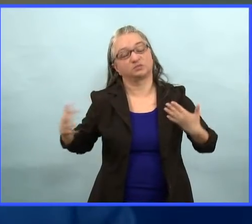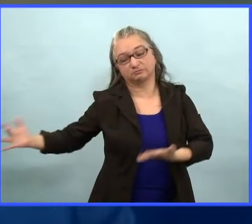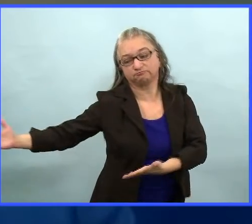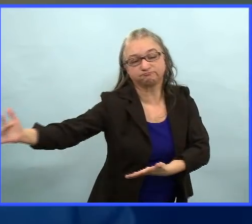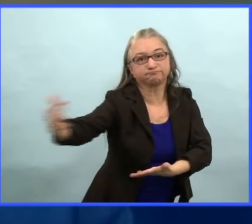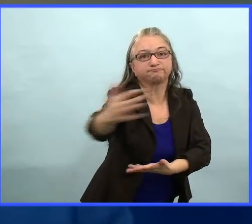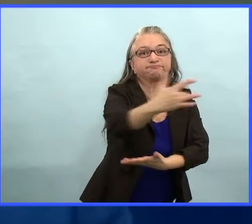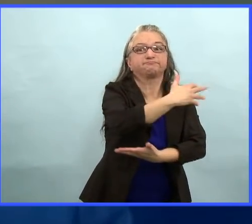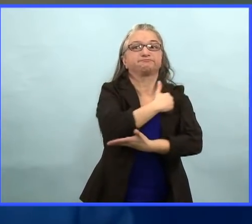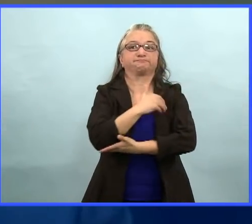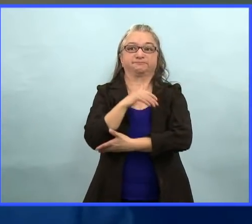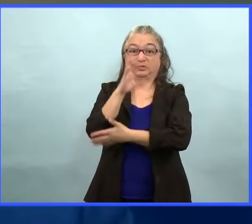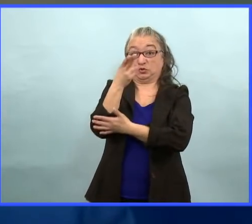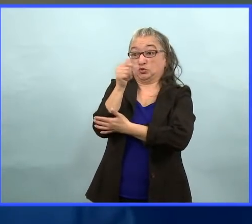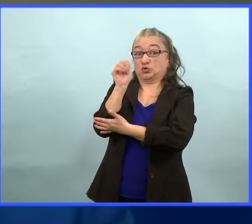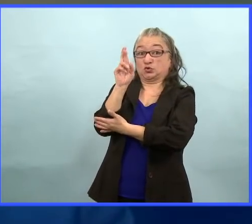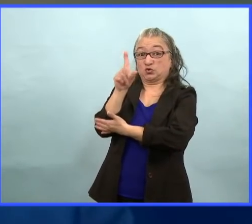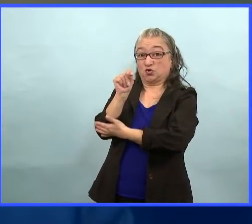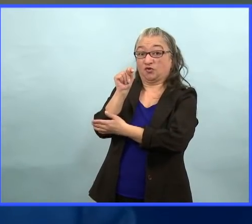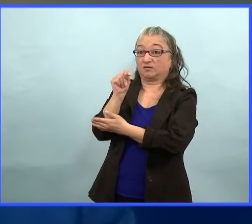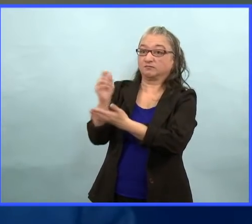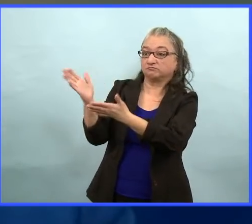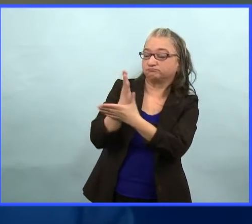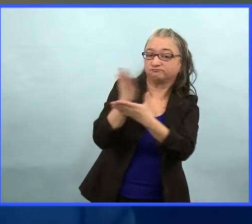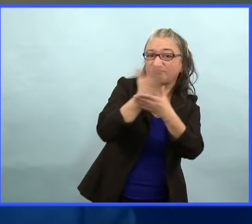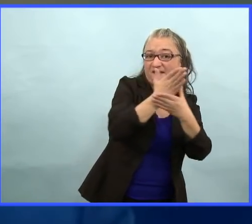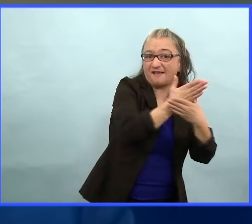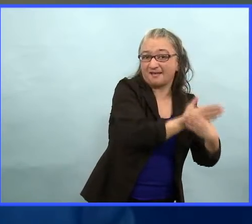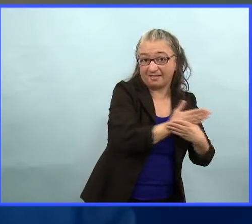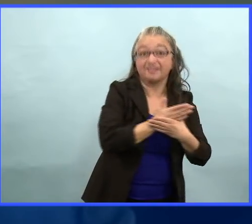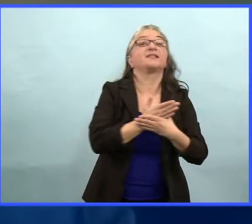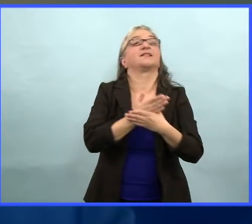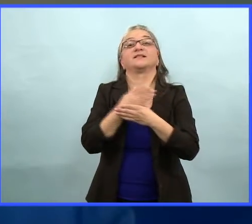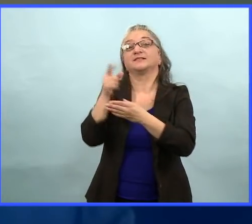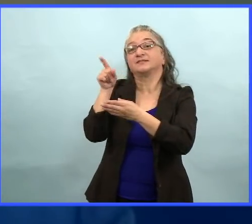related to listed reasons for admission as well as diagnosis and covert status